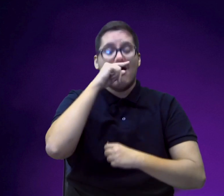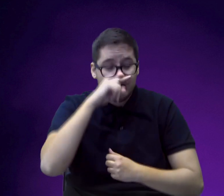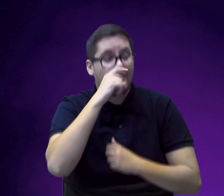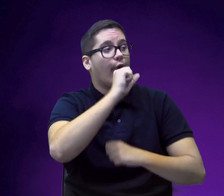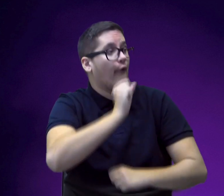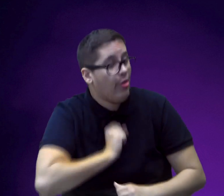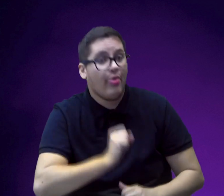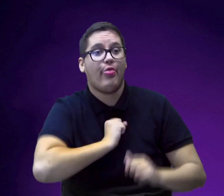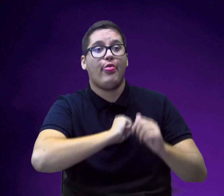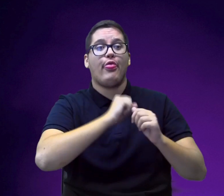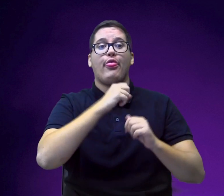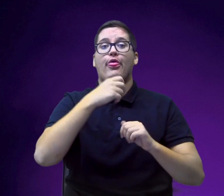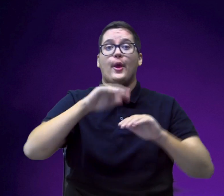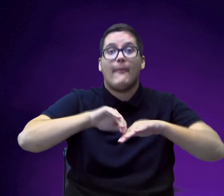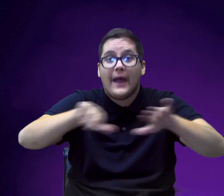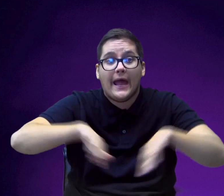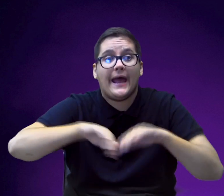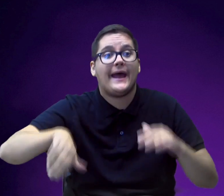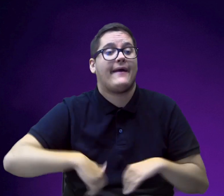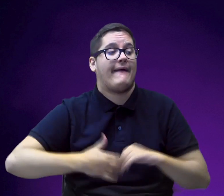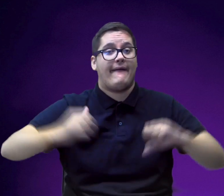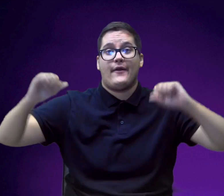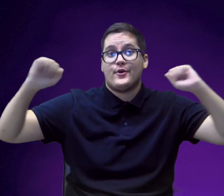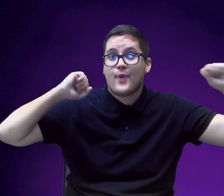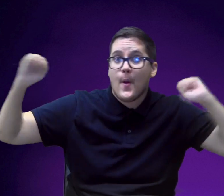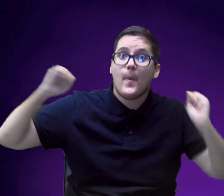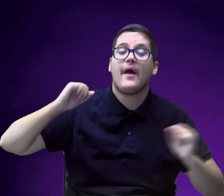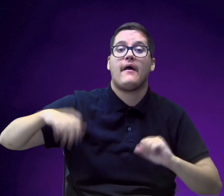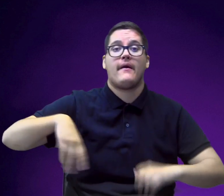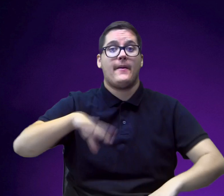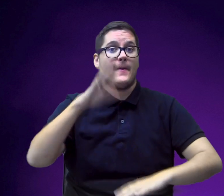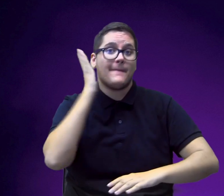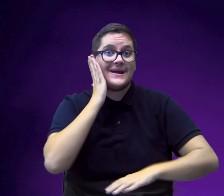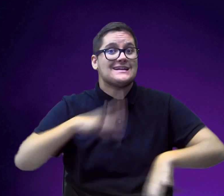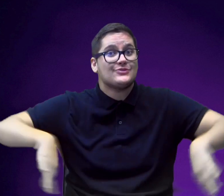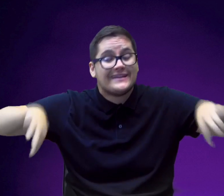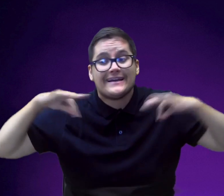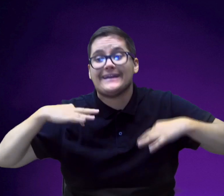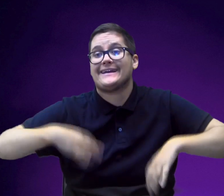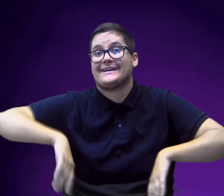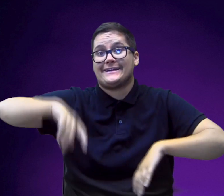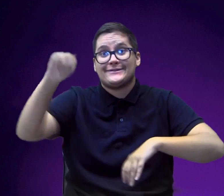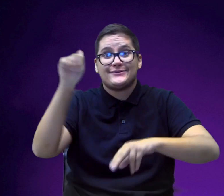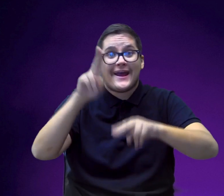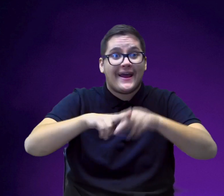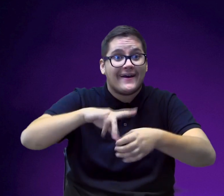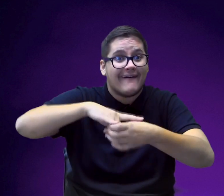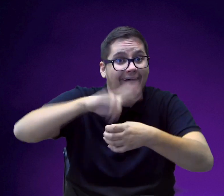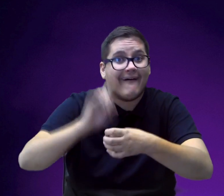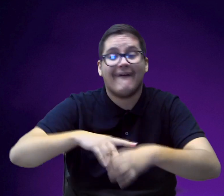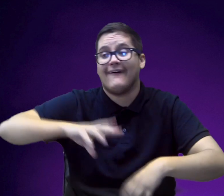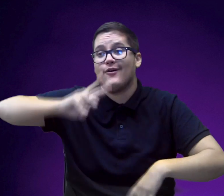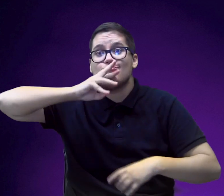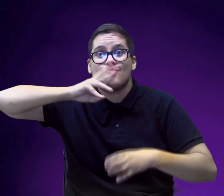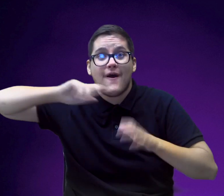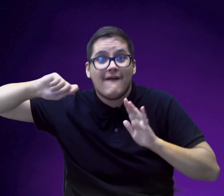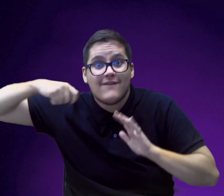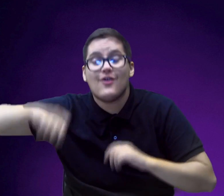Sneezing, coughs, swimming pools, towels or bed sheets, toilet seats or water fountains,